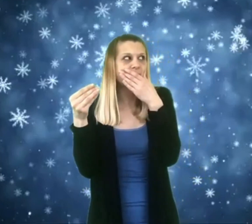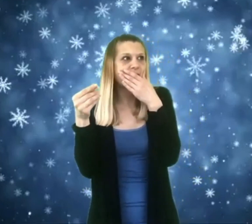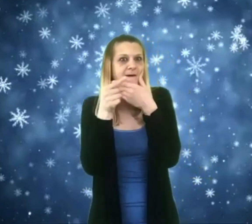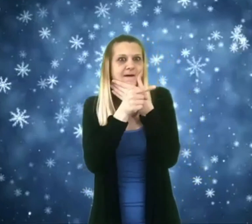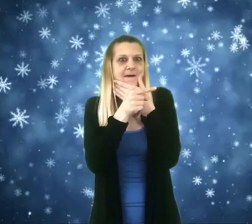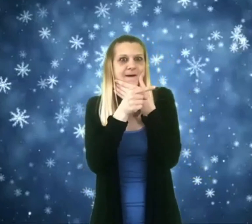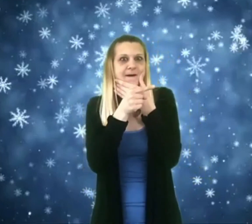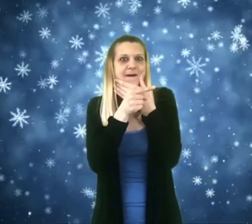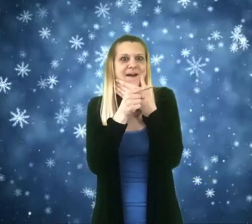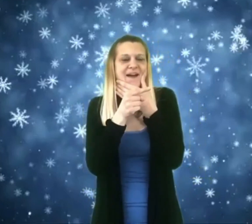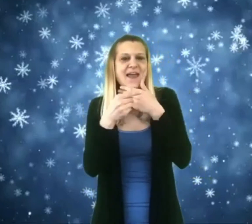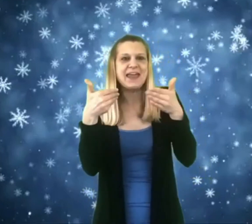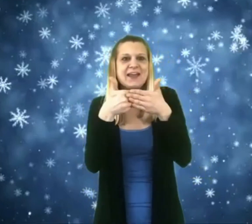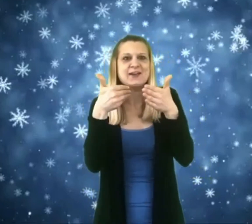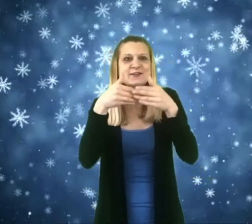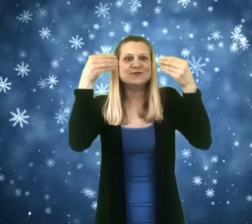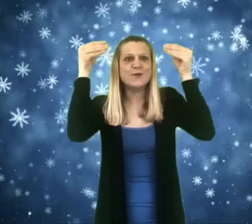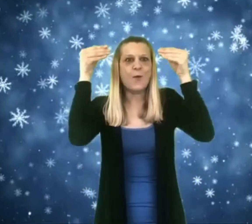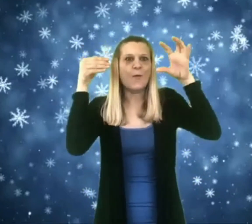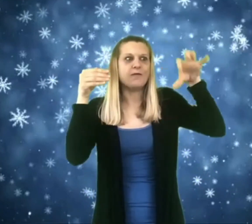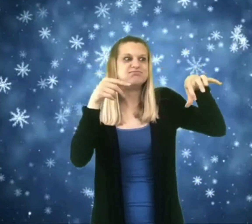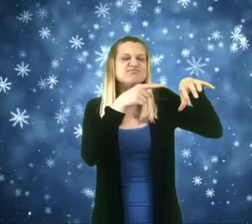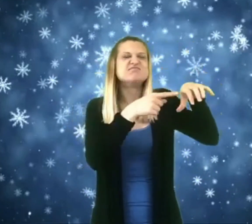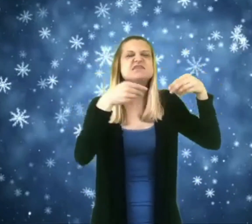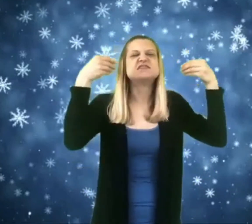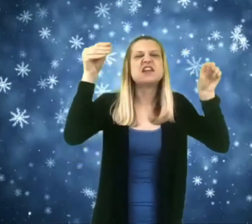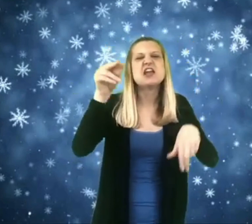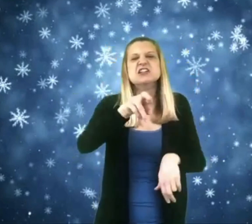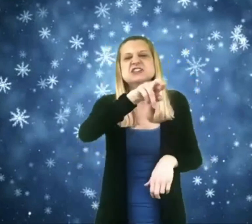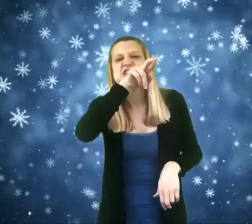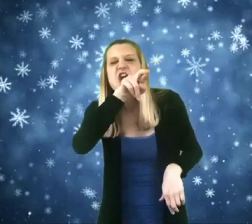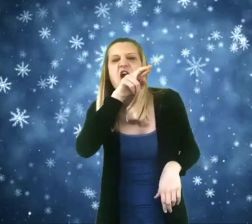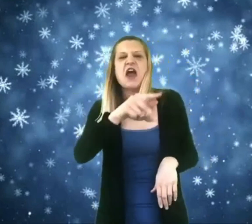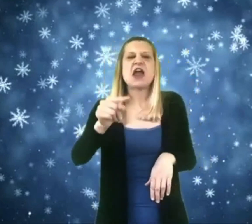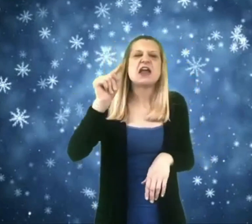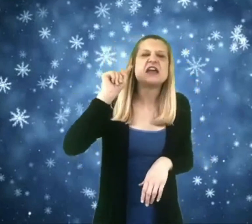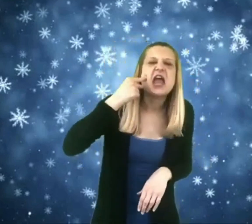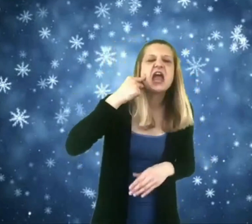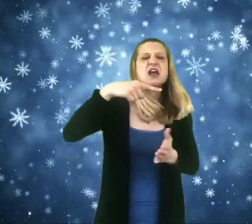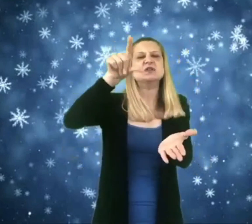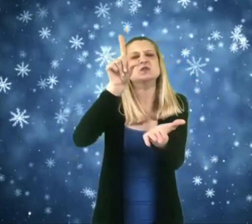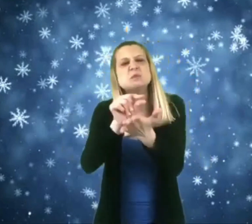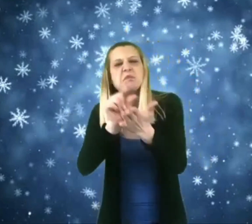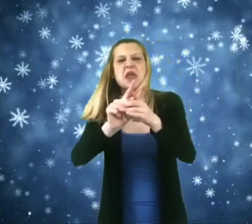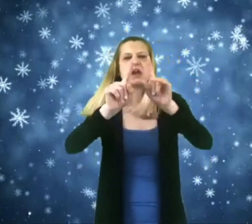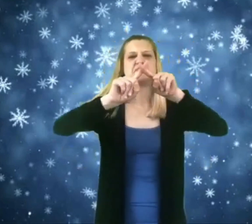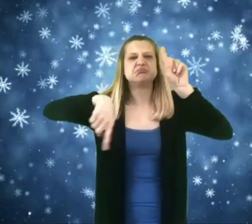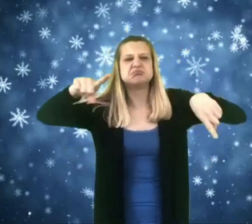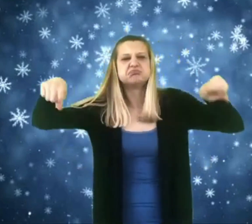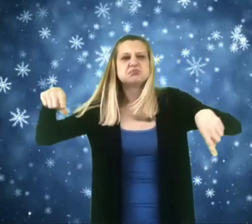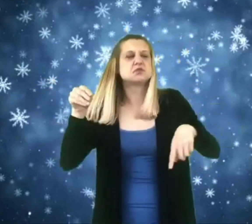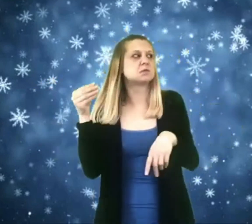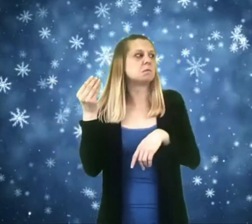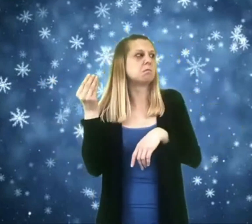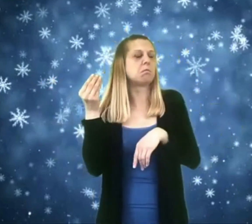Automatically, Charlie spotted the nearest shop, the kind that sells almost everything, including cigars, sweets, and newspaper.